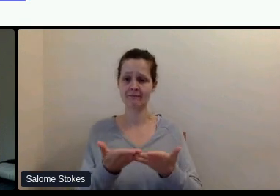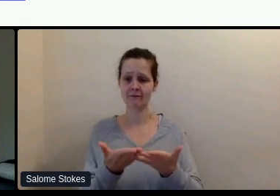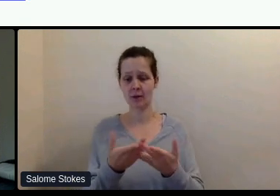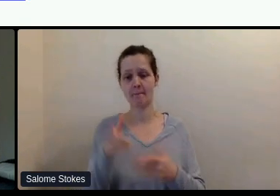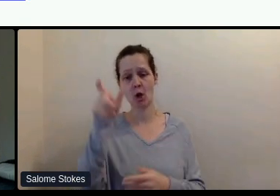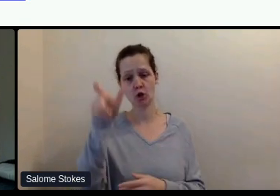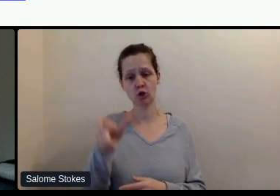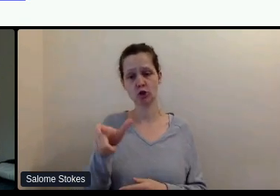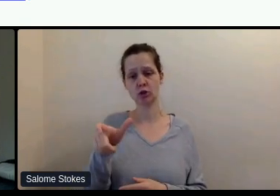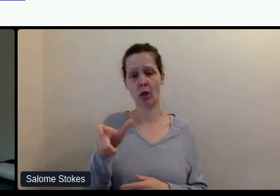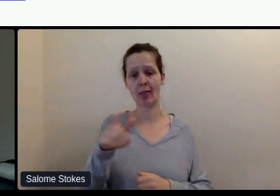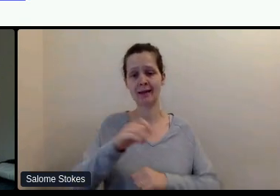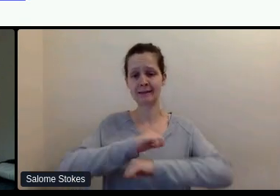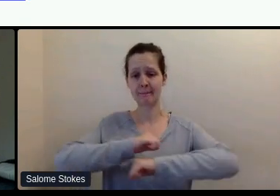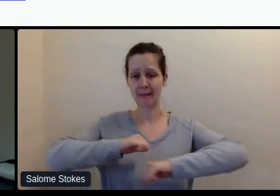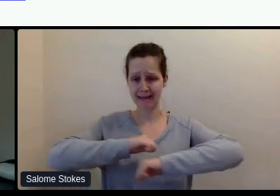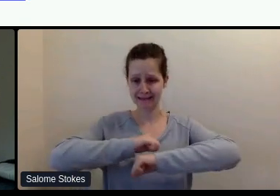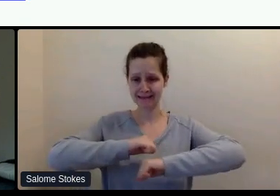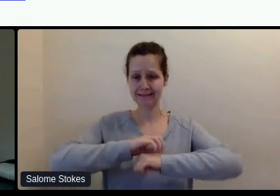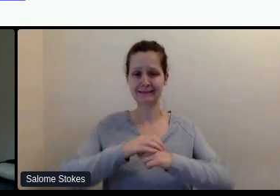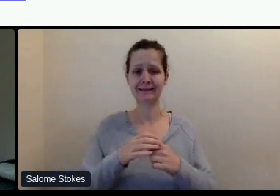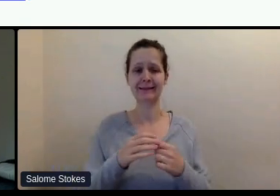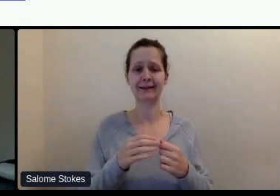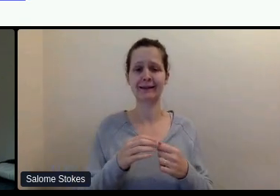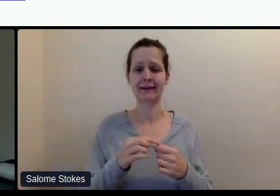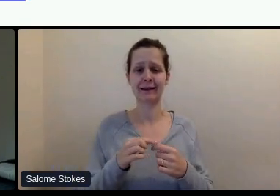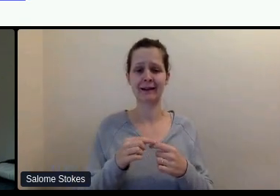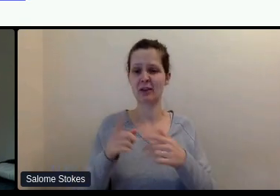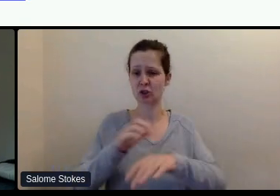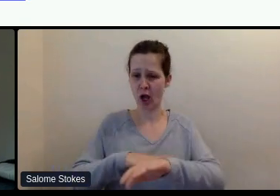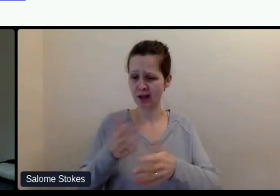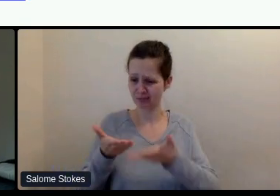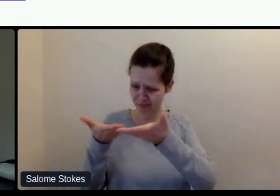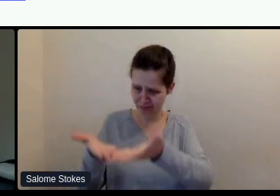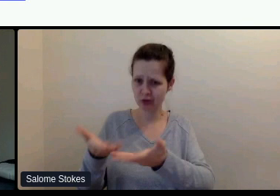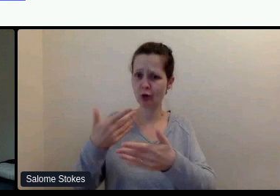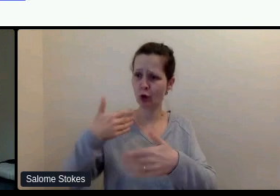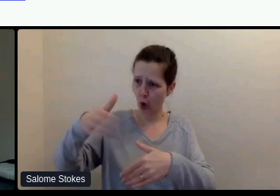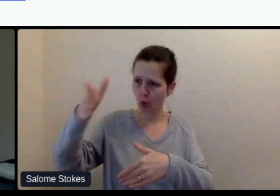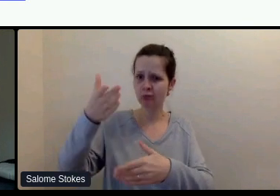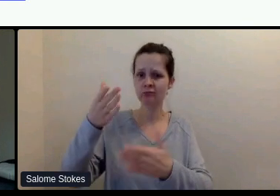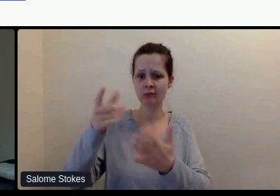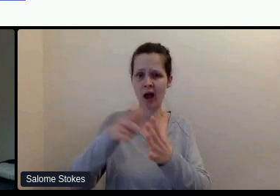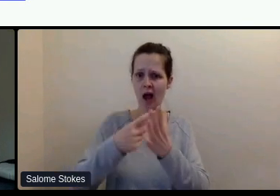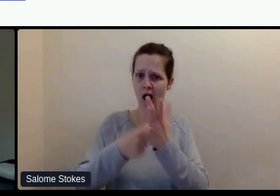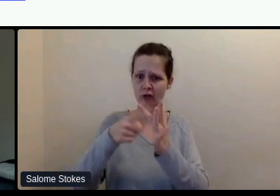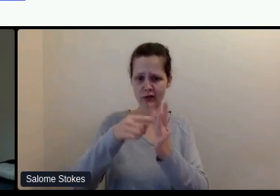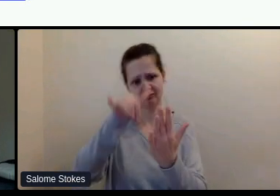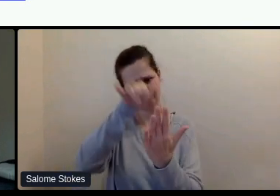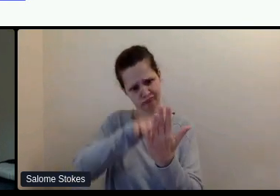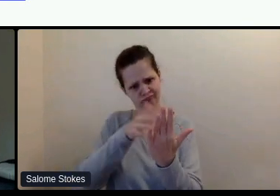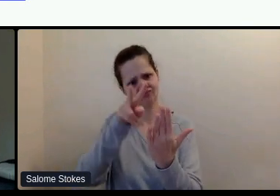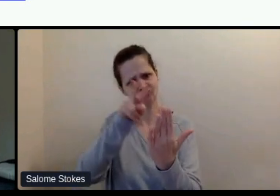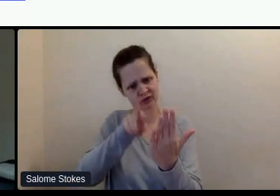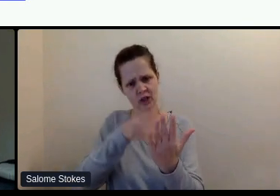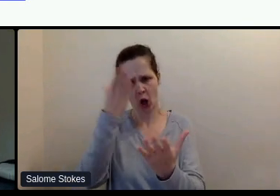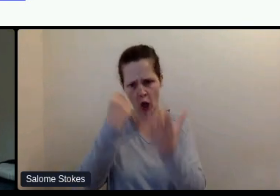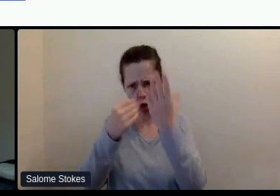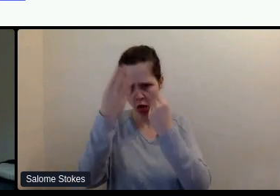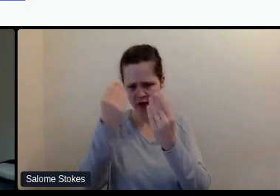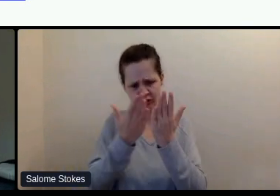to try to learn about the ARIA properly and how to use it, where to use it and where not to use it.